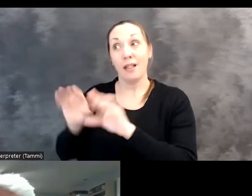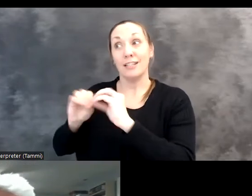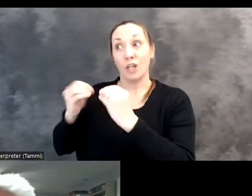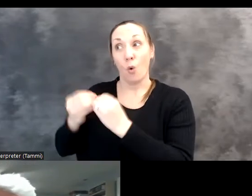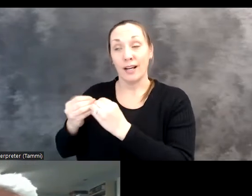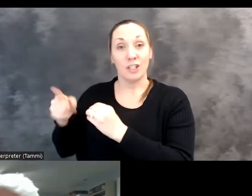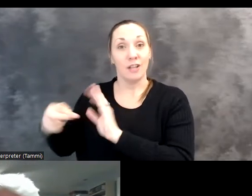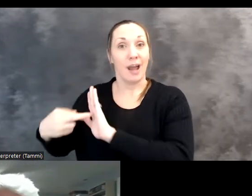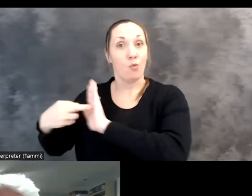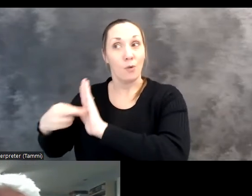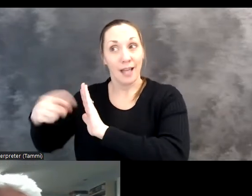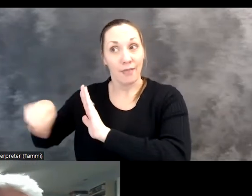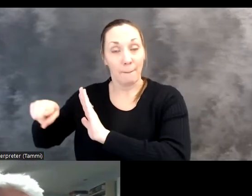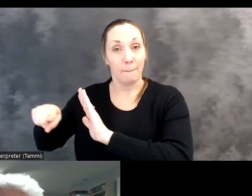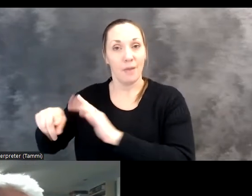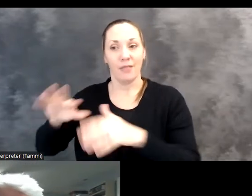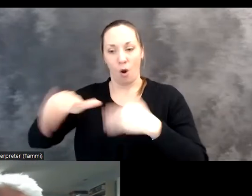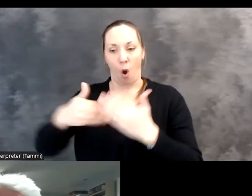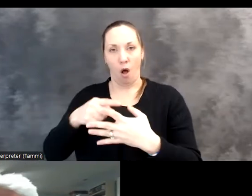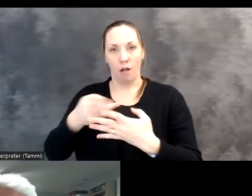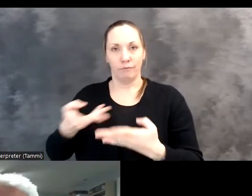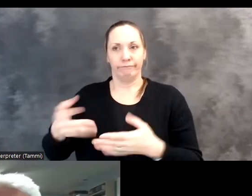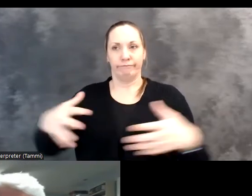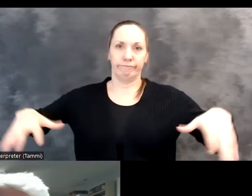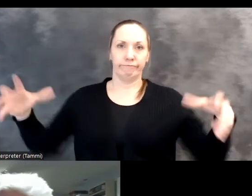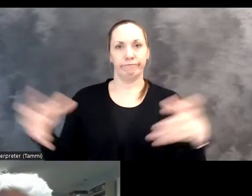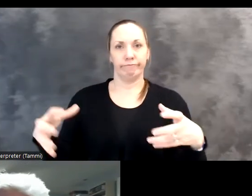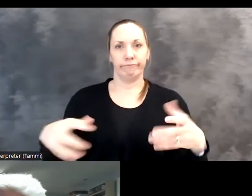Having scientists, engineer, Persons with Disabilities as well as